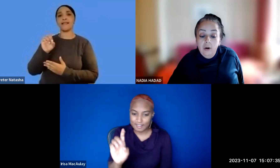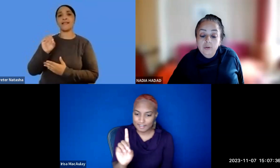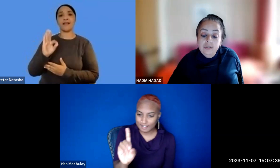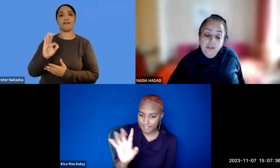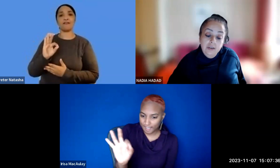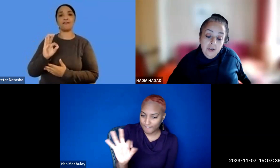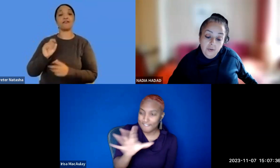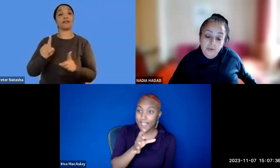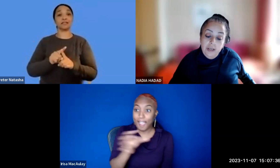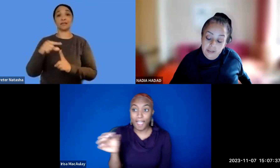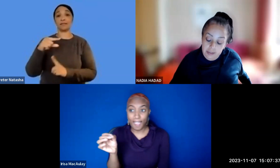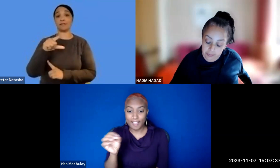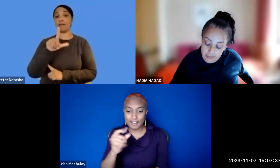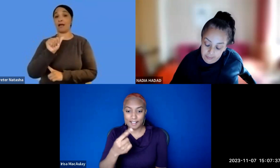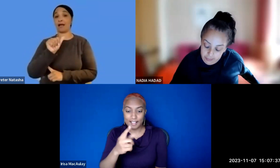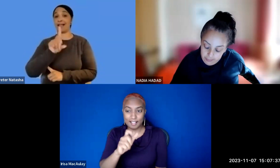are hosting today’s event.